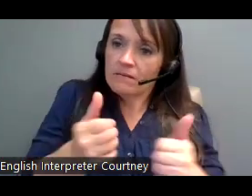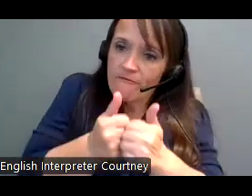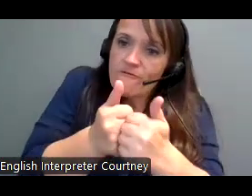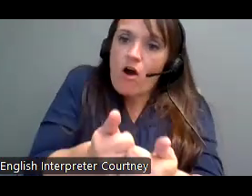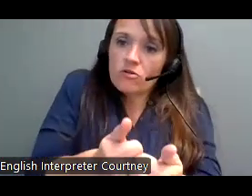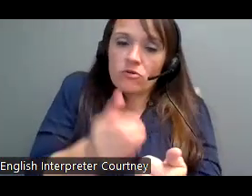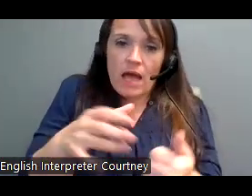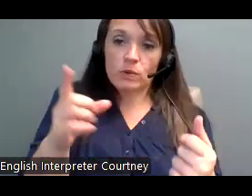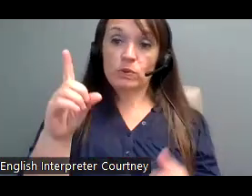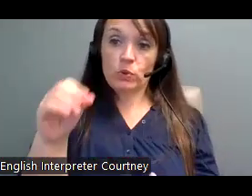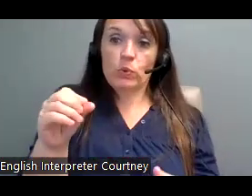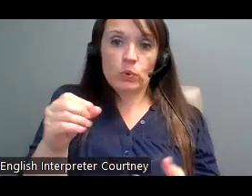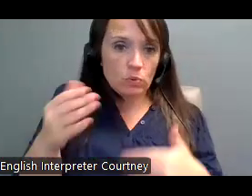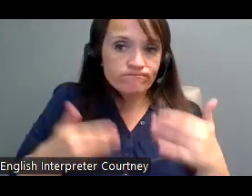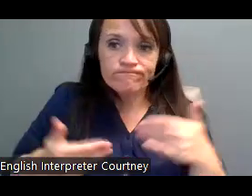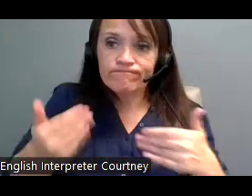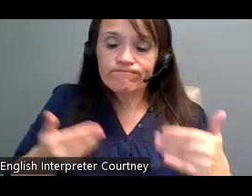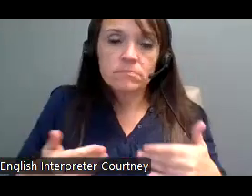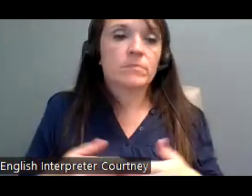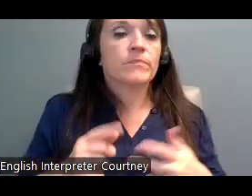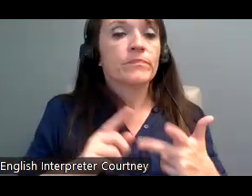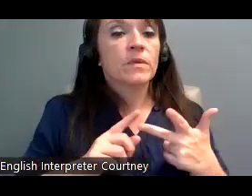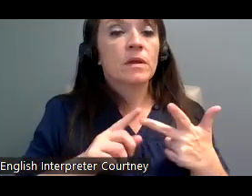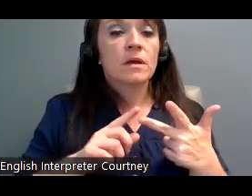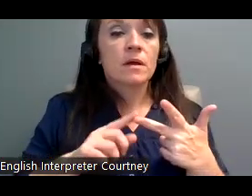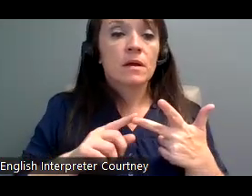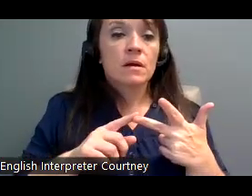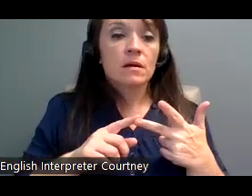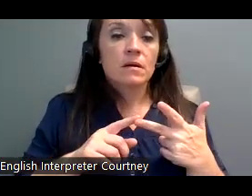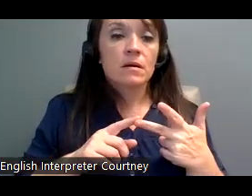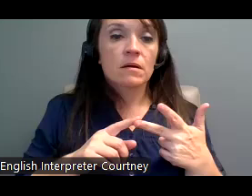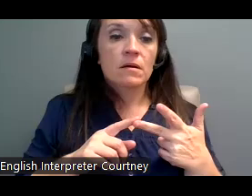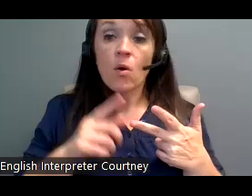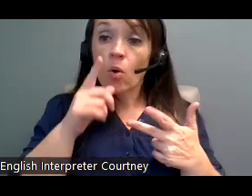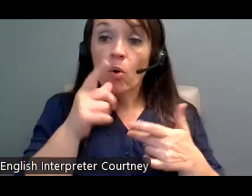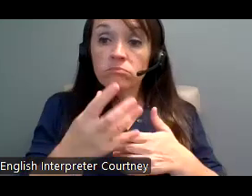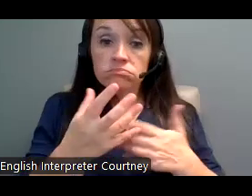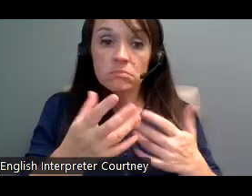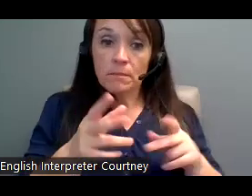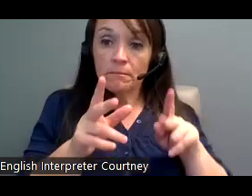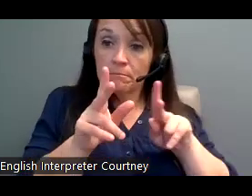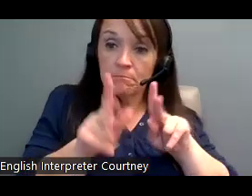all of their needs to confirm that individuals the services that they receive are sufficient